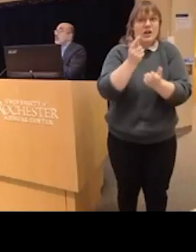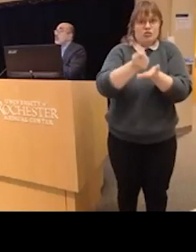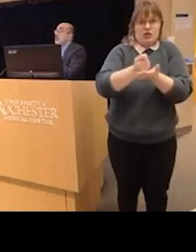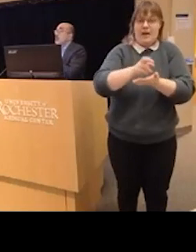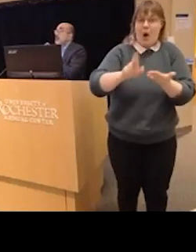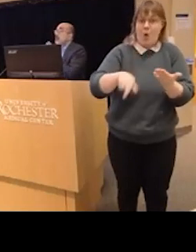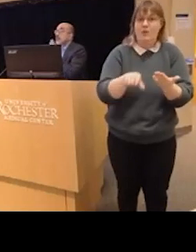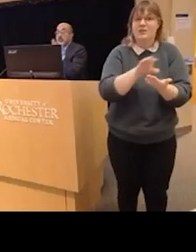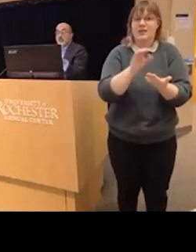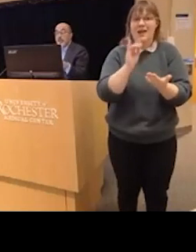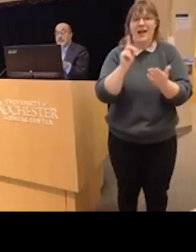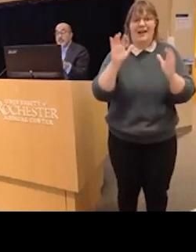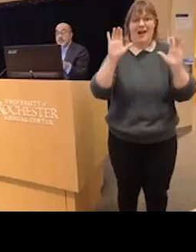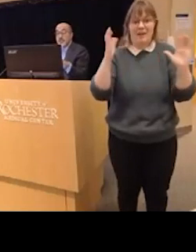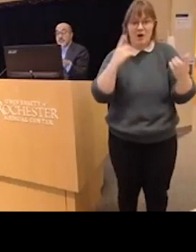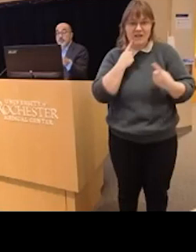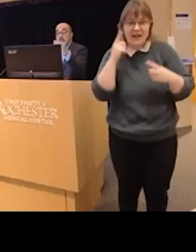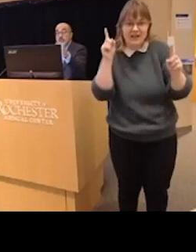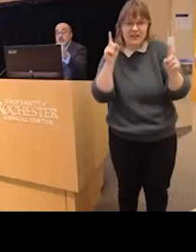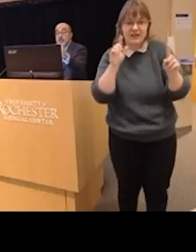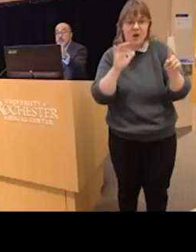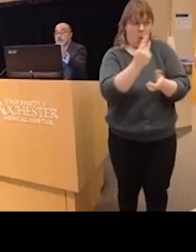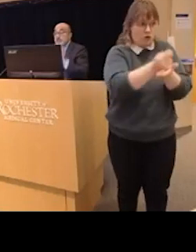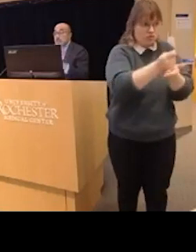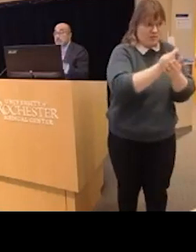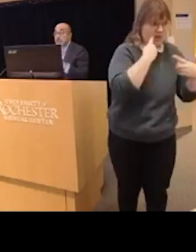do uh comparative effectiveness and compare one treatment Effectiveness versus another and I'll